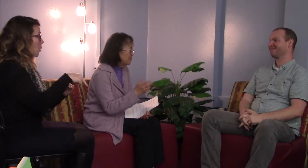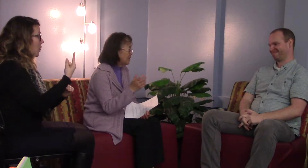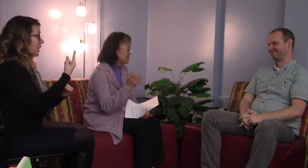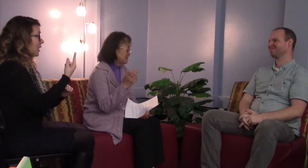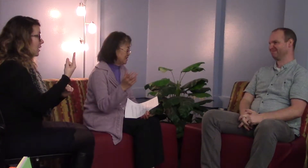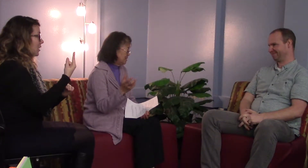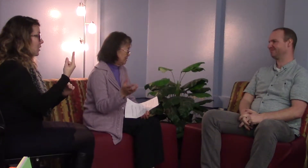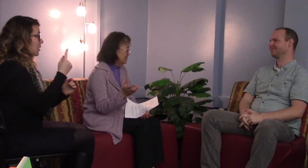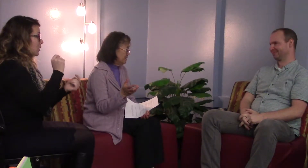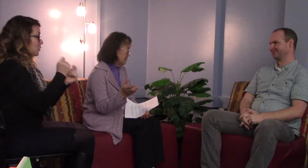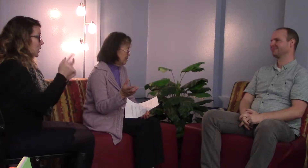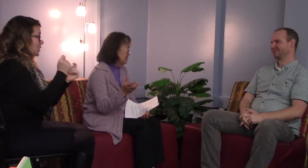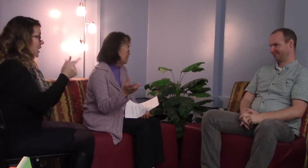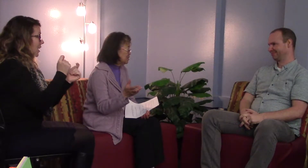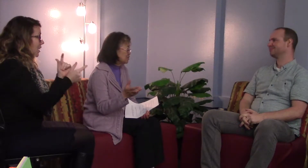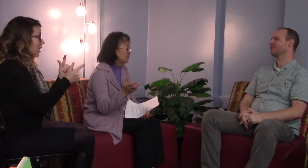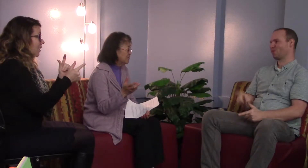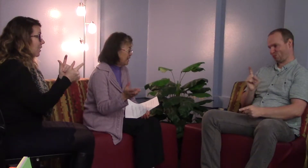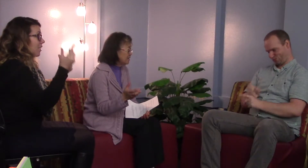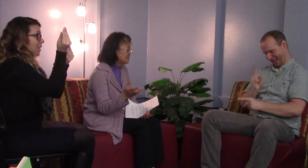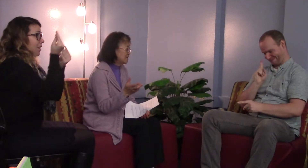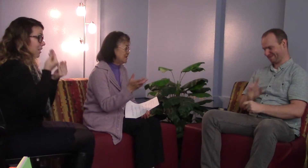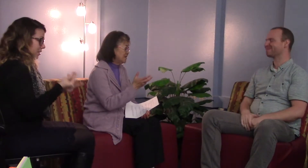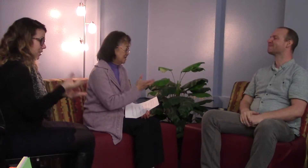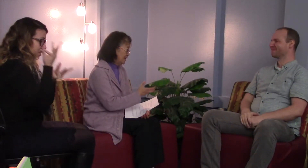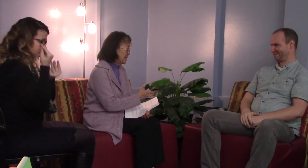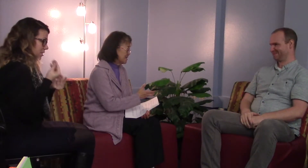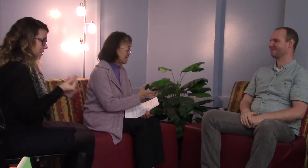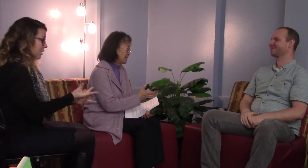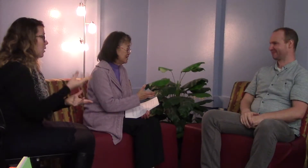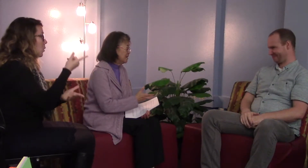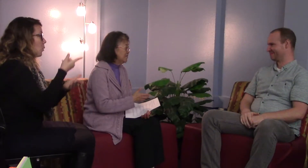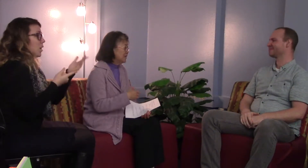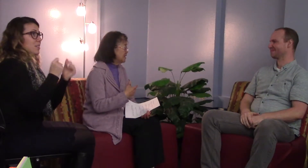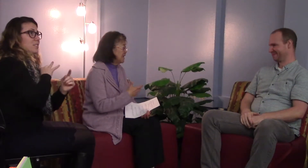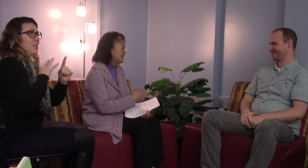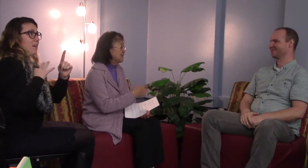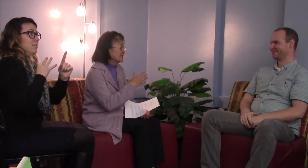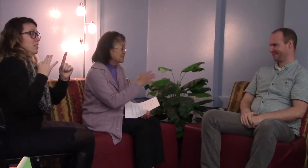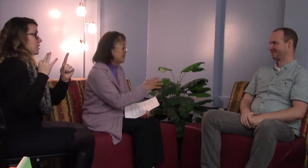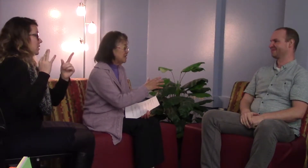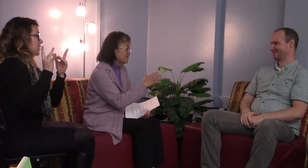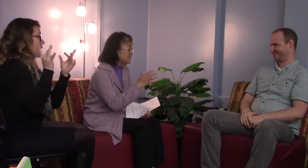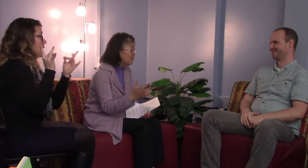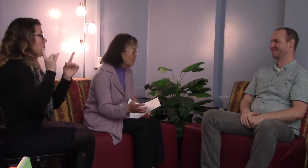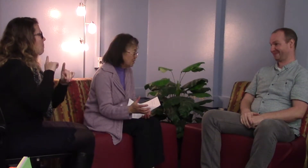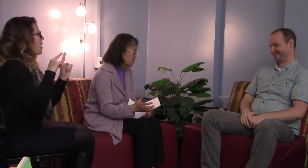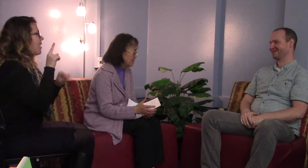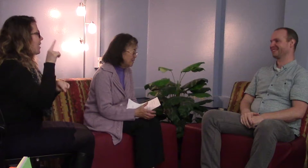what the teacher or faculty has said, but cannot speak for you.